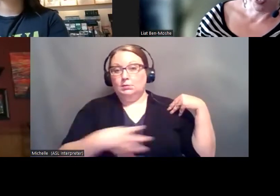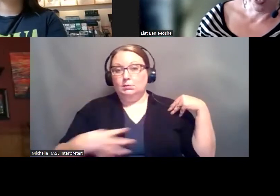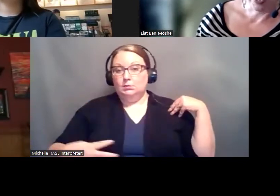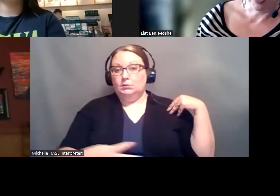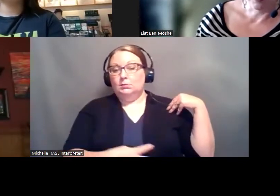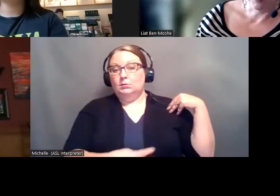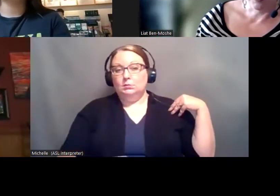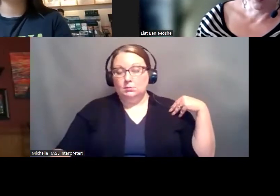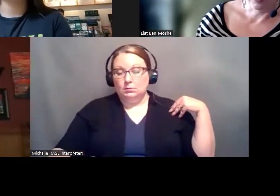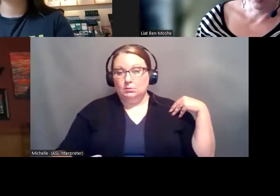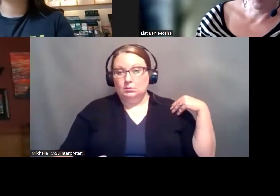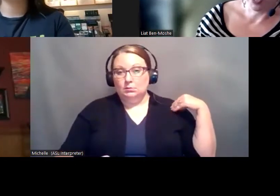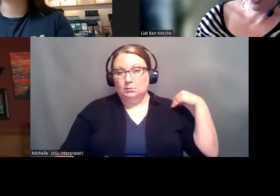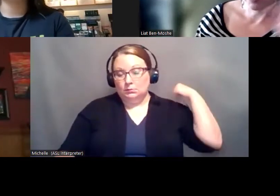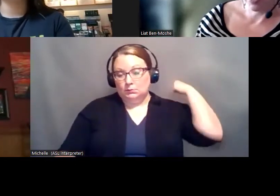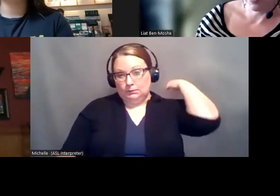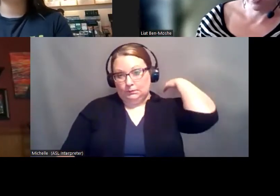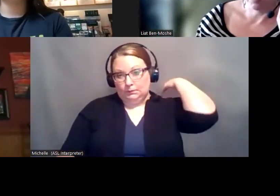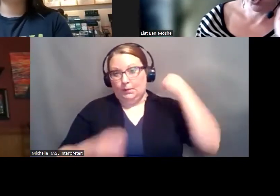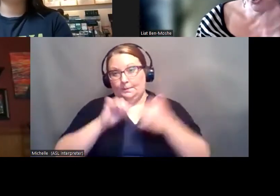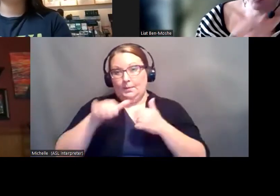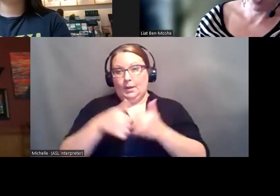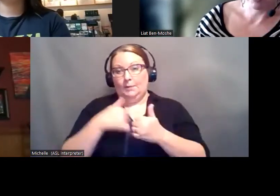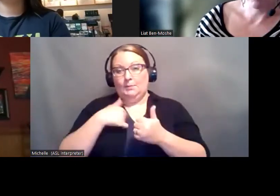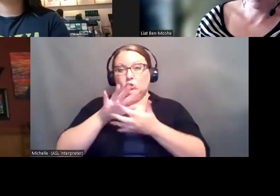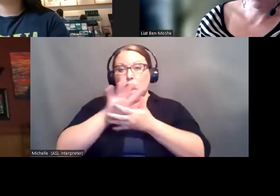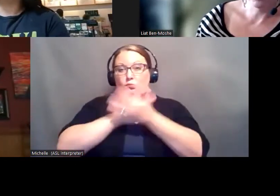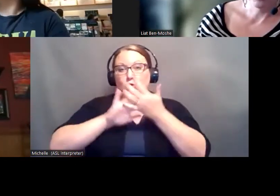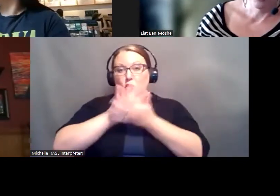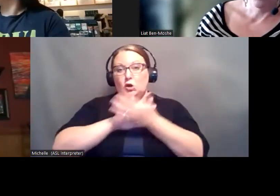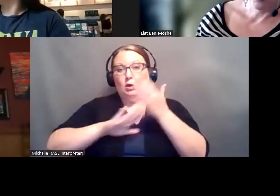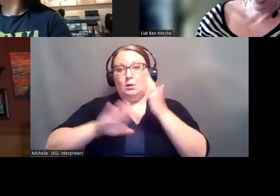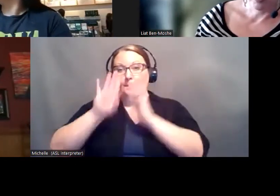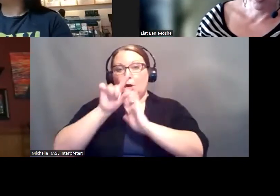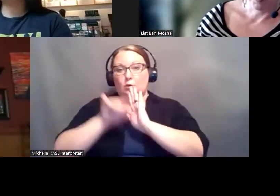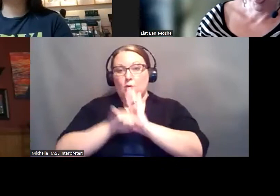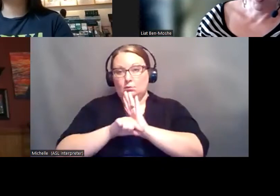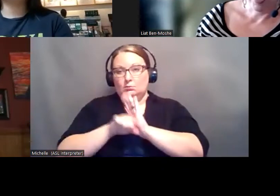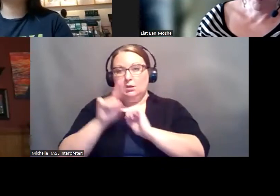And behind me is a blurred background so you can't see all my crap.